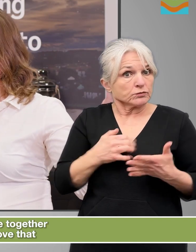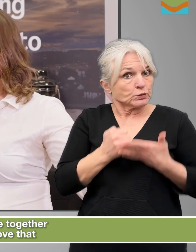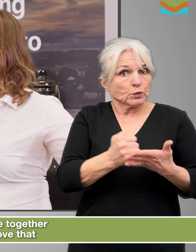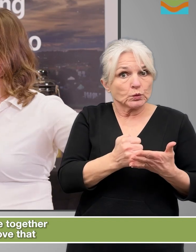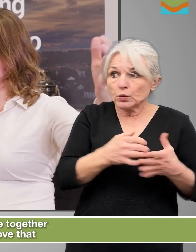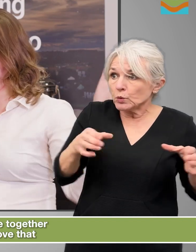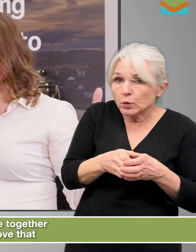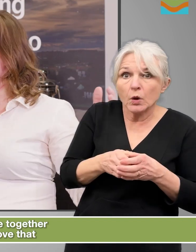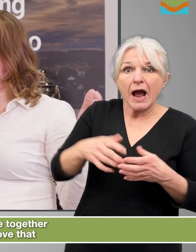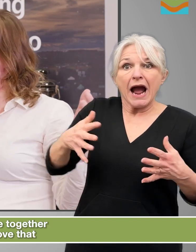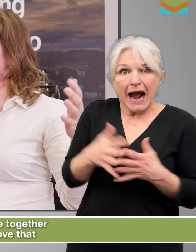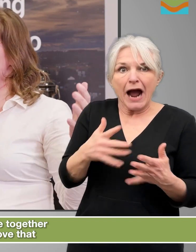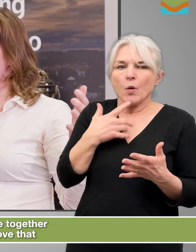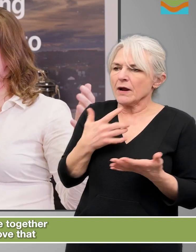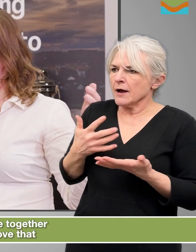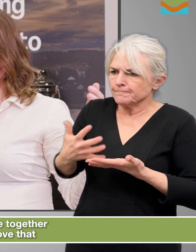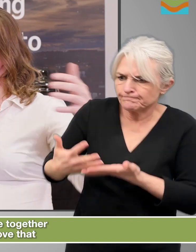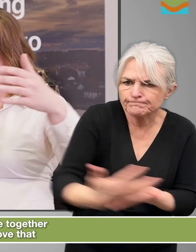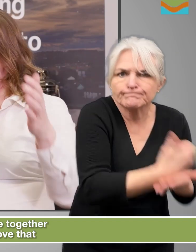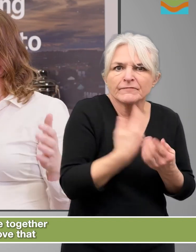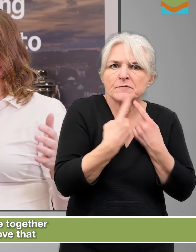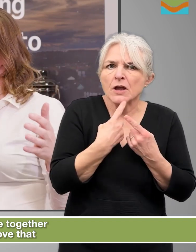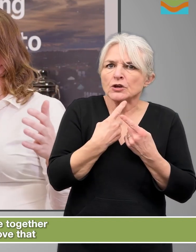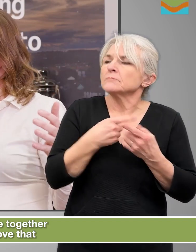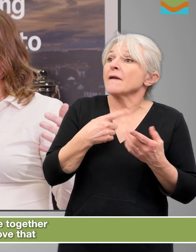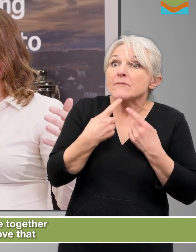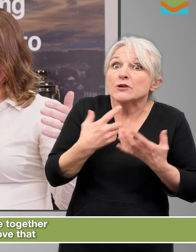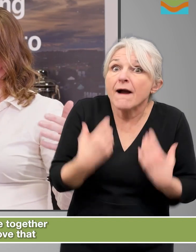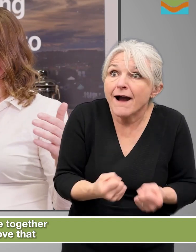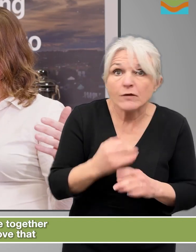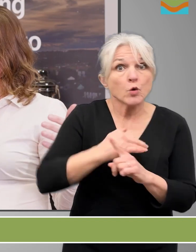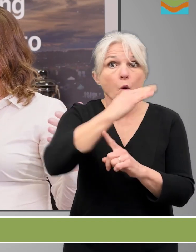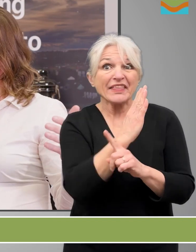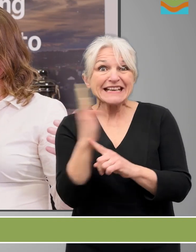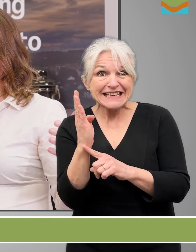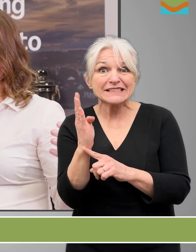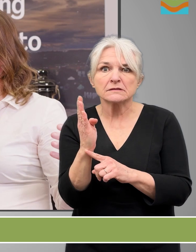And that's where we can all come together to work strategically and improve that collaboration.